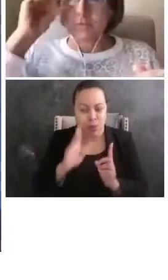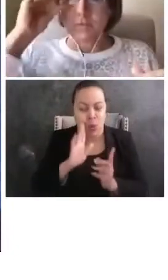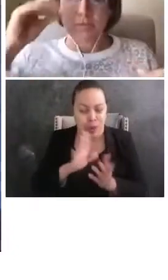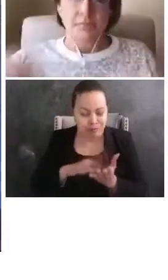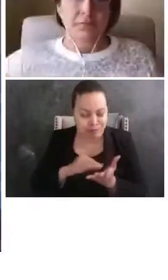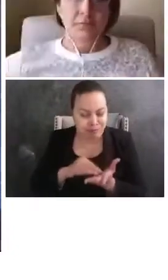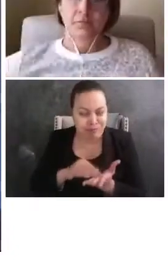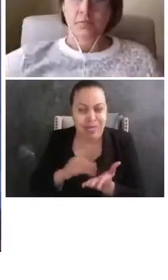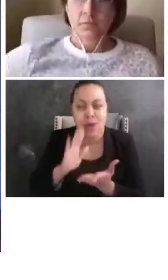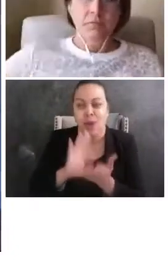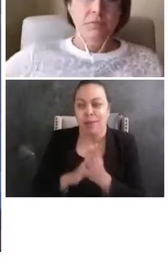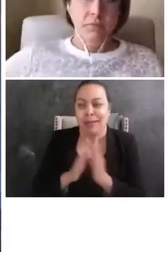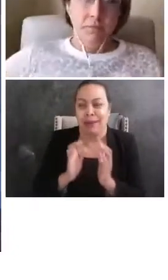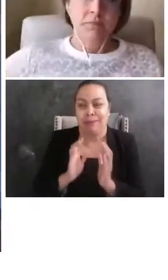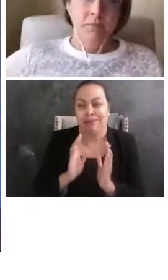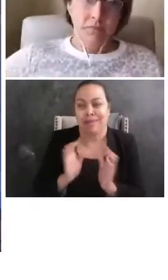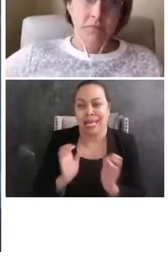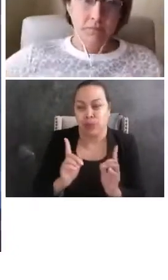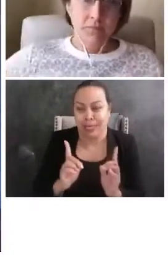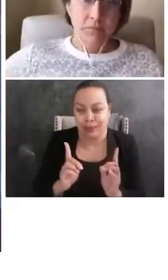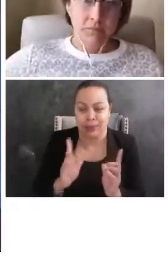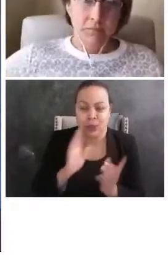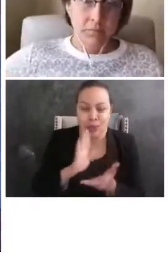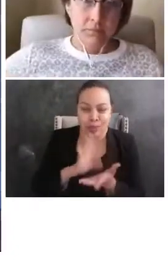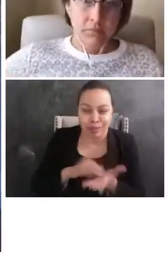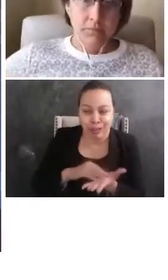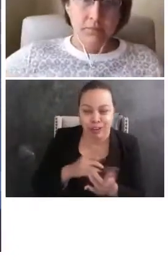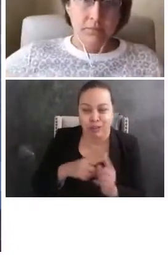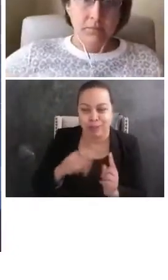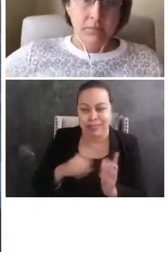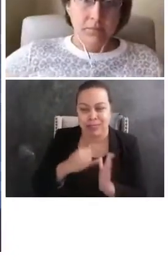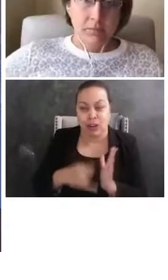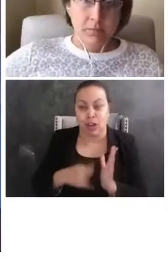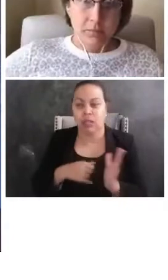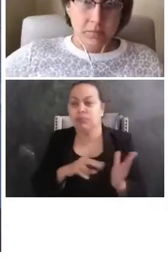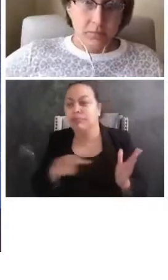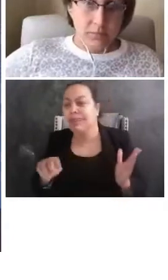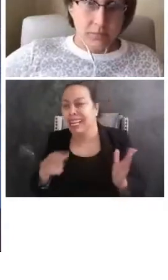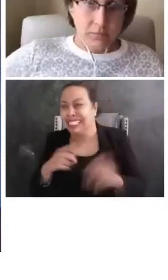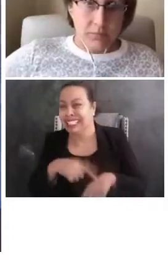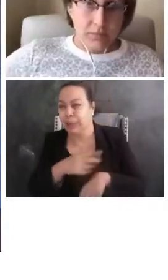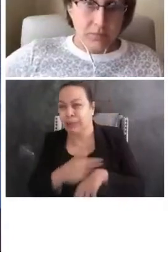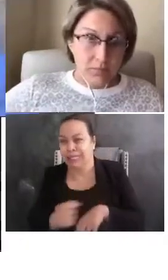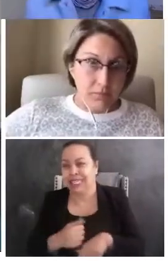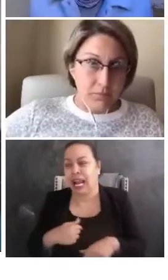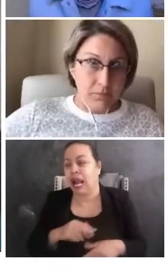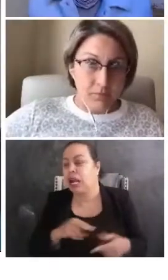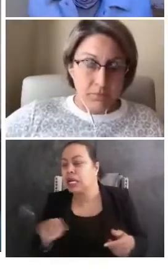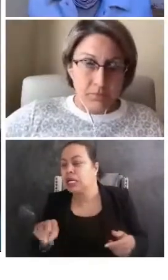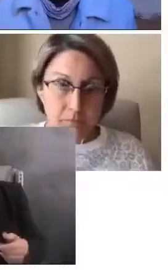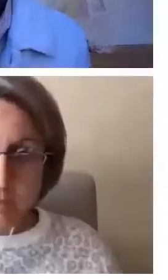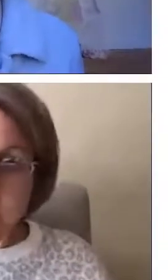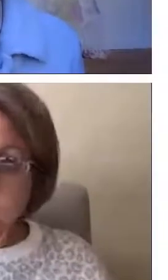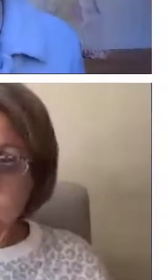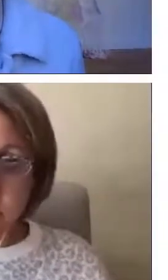I know it influences change, as a matter of fact.